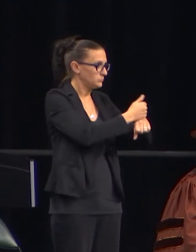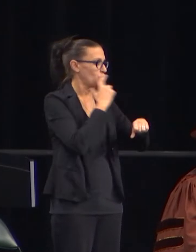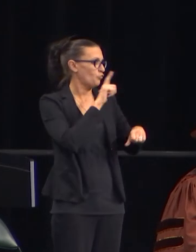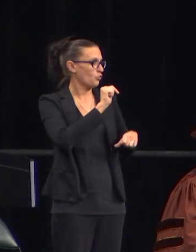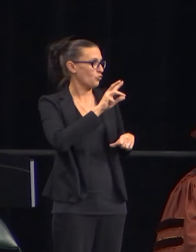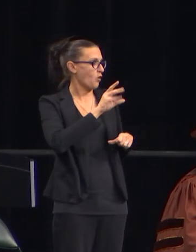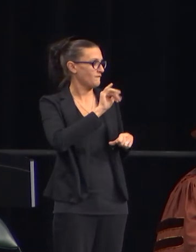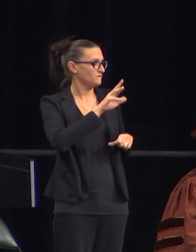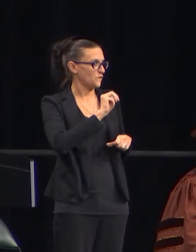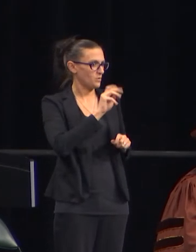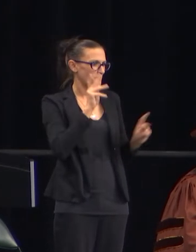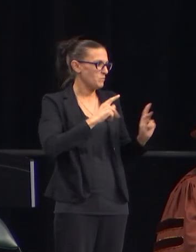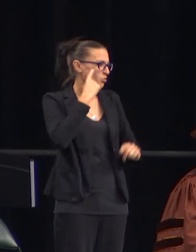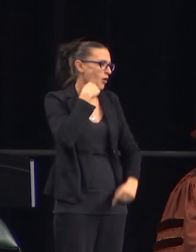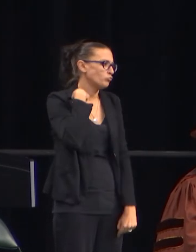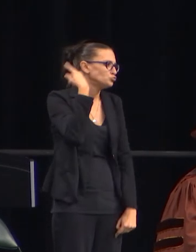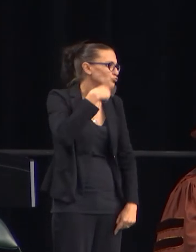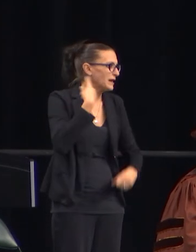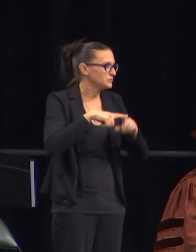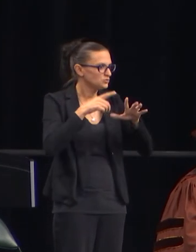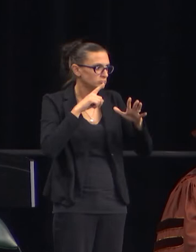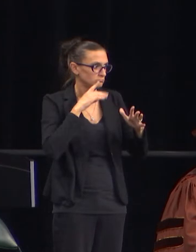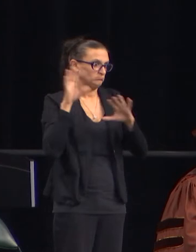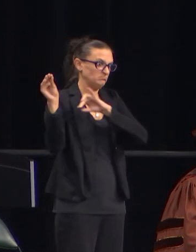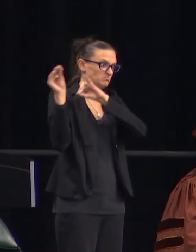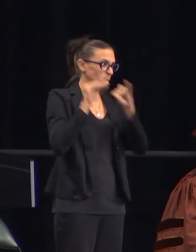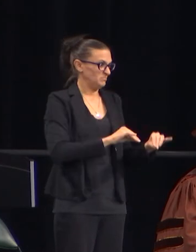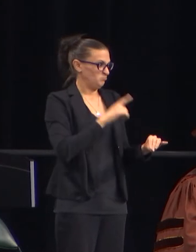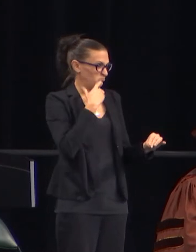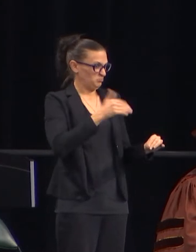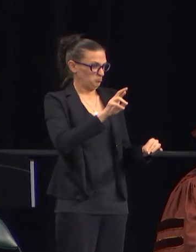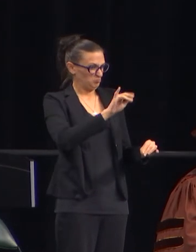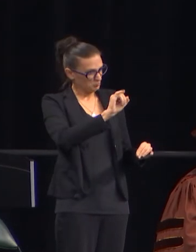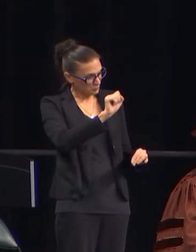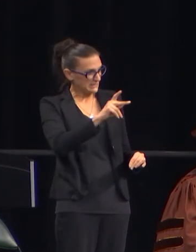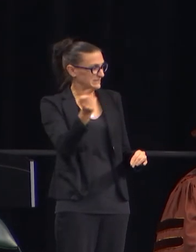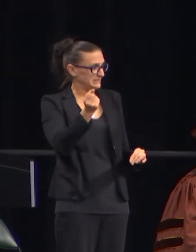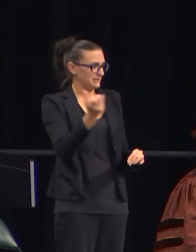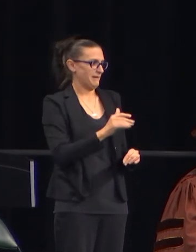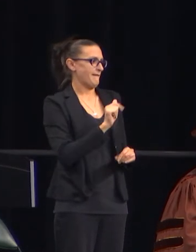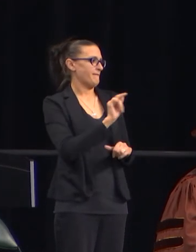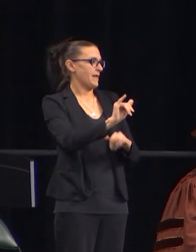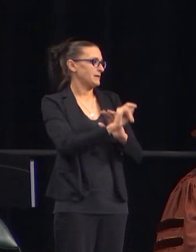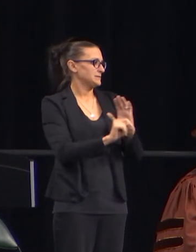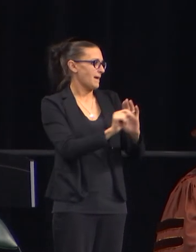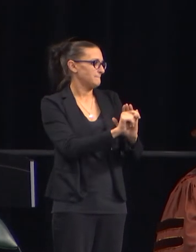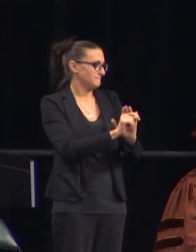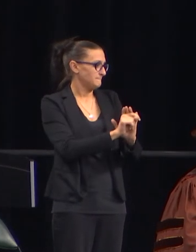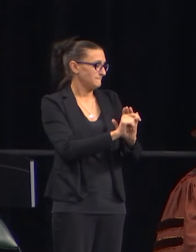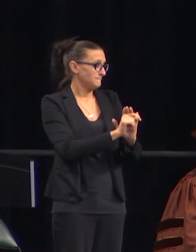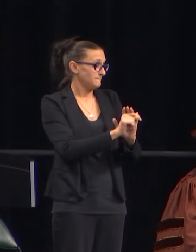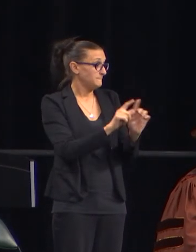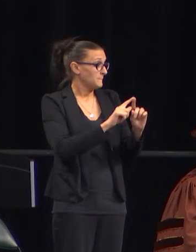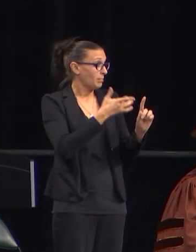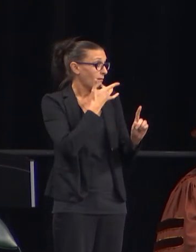People thought I was crazy to undertake such a risky choice at that time. As luck would have it,